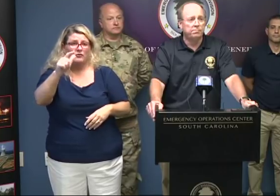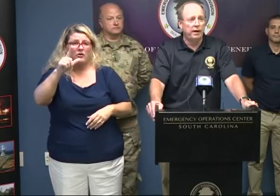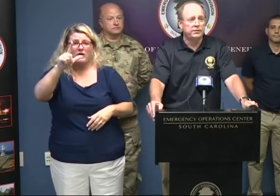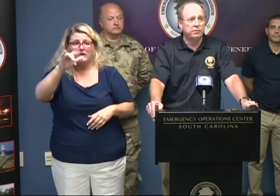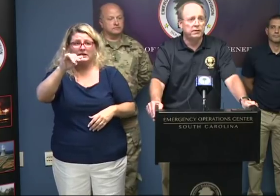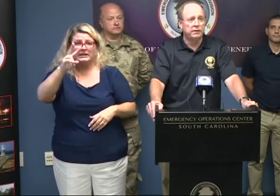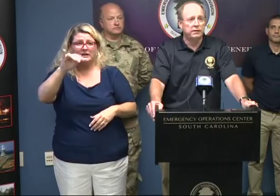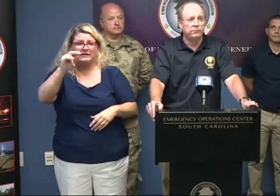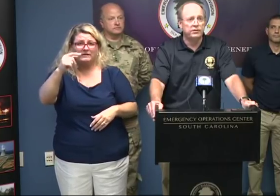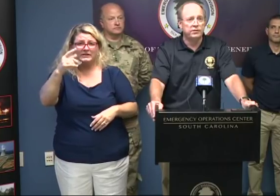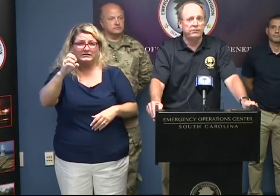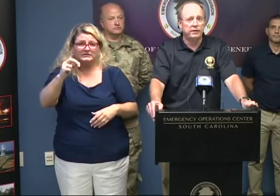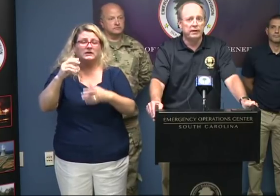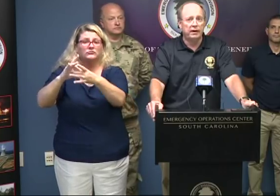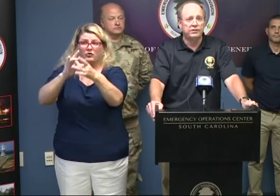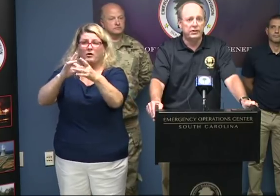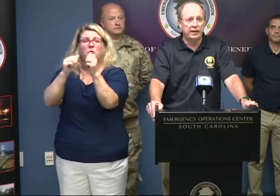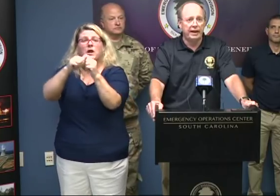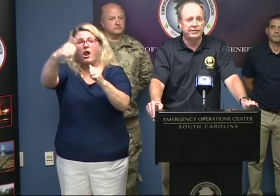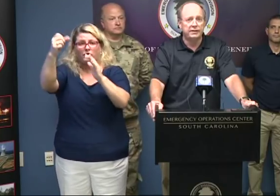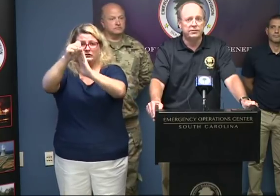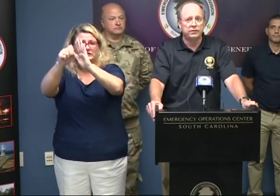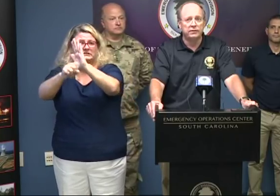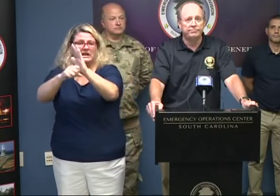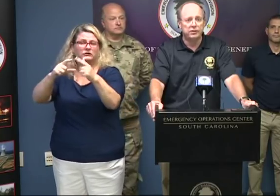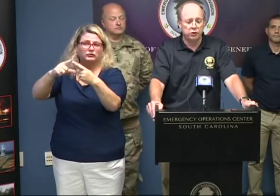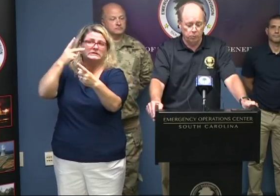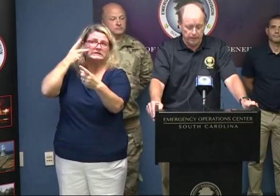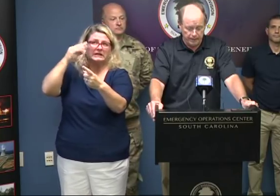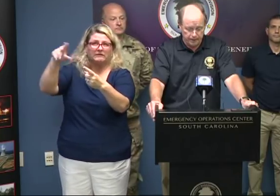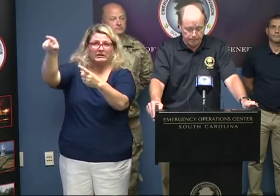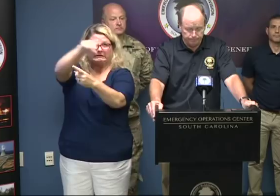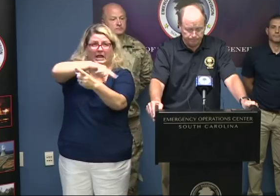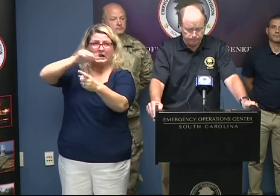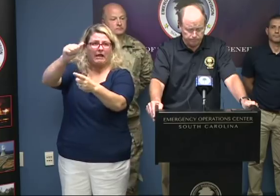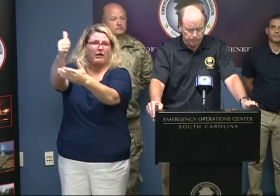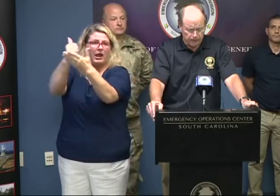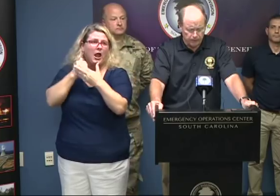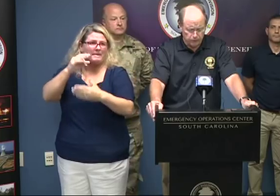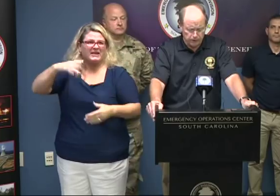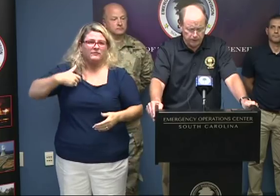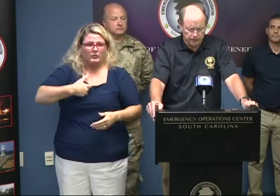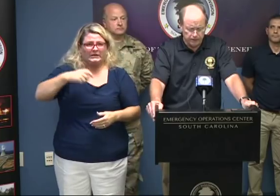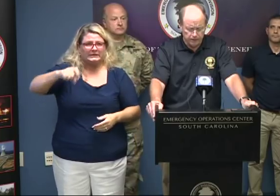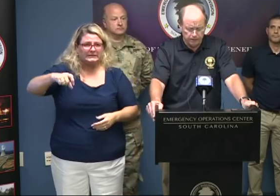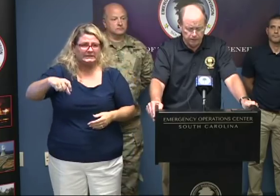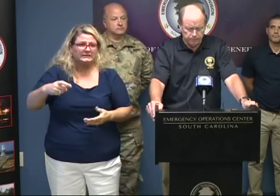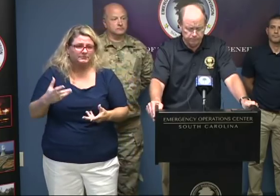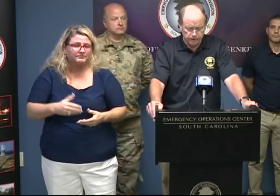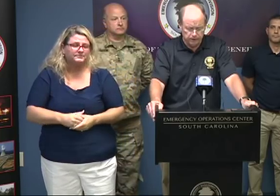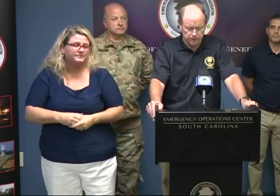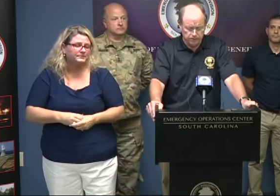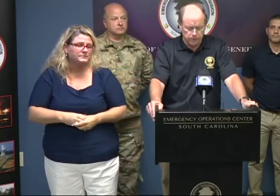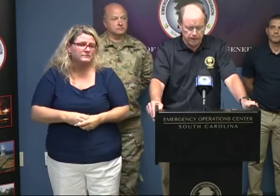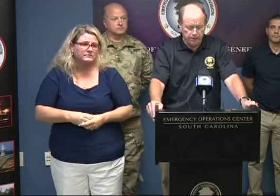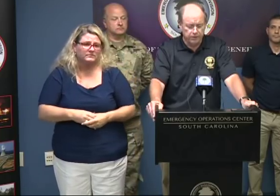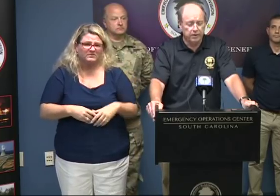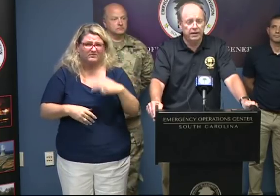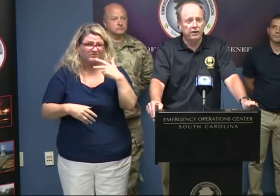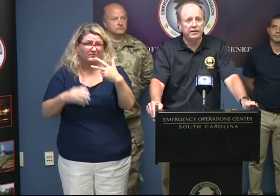for the possibility of receiving out-of-state assets should we need them. And we're looking at at least three areas right now.